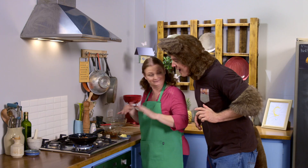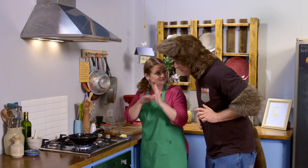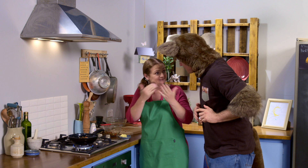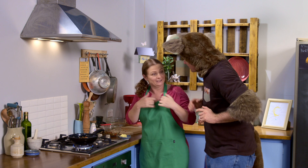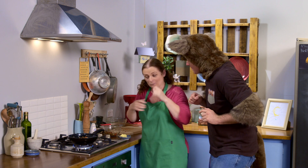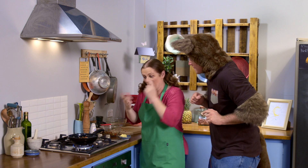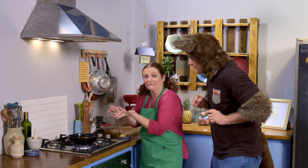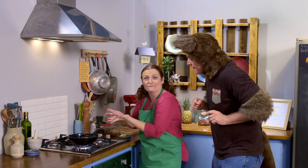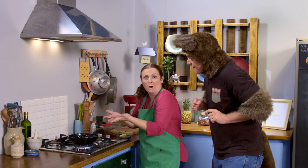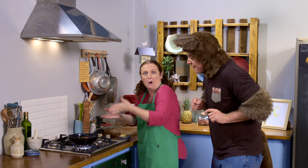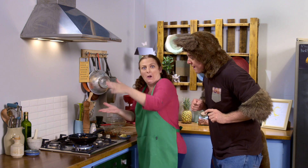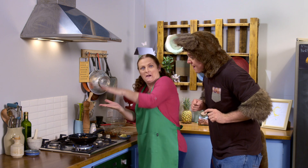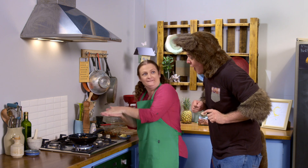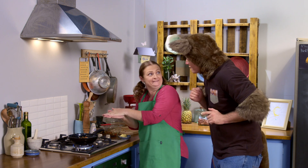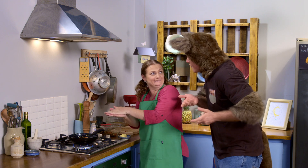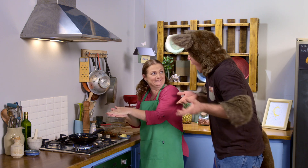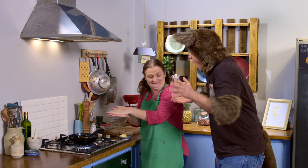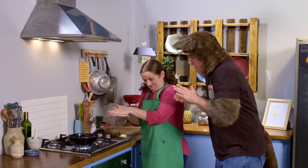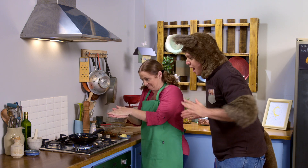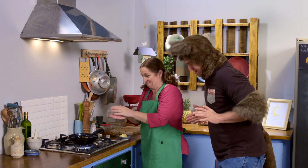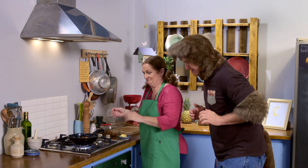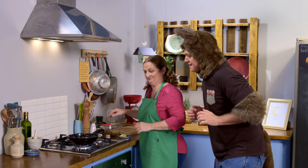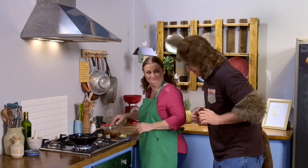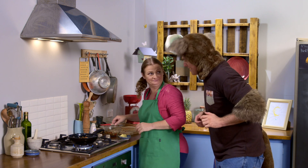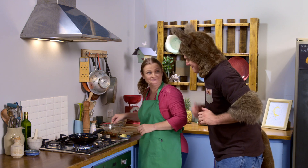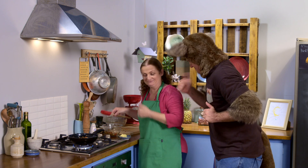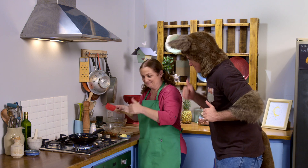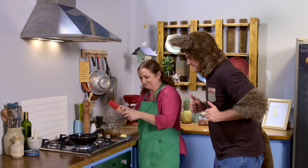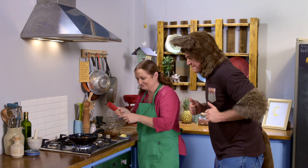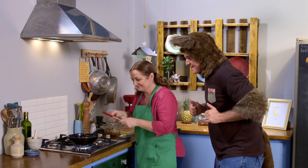I'm now going to fold it over. You ready? Yes!